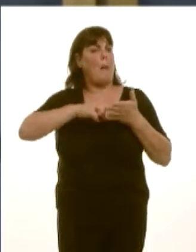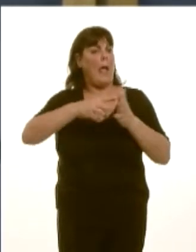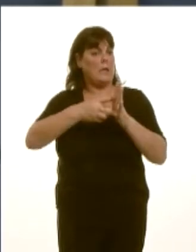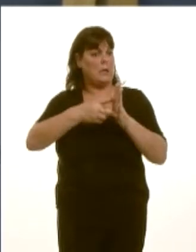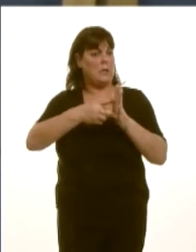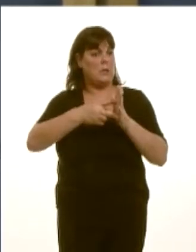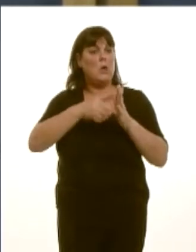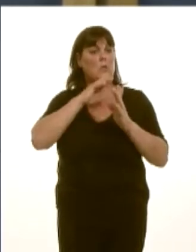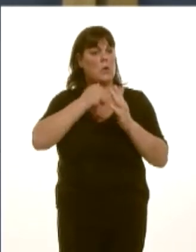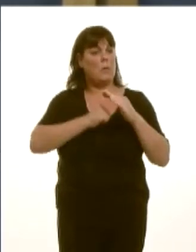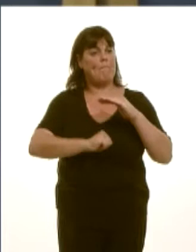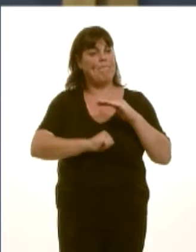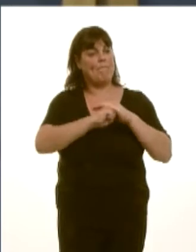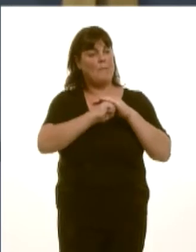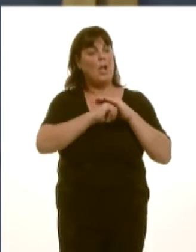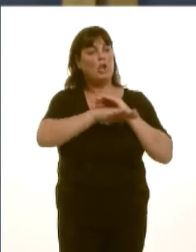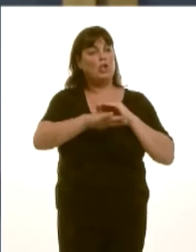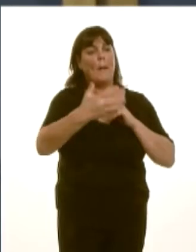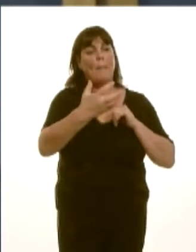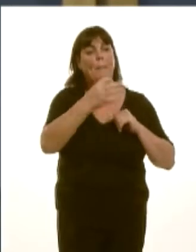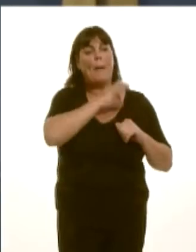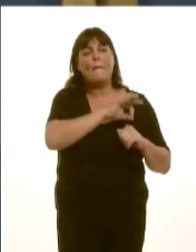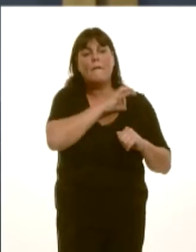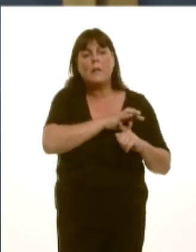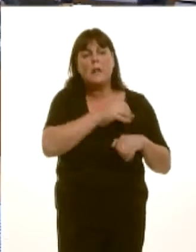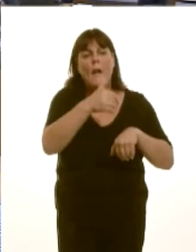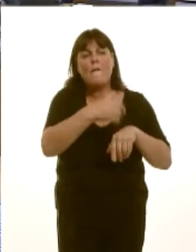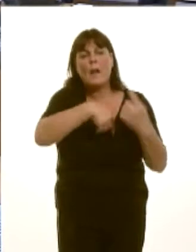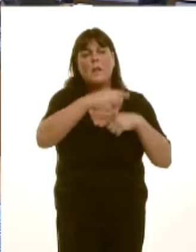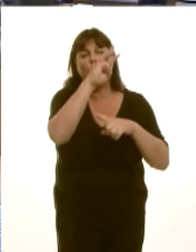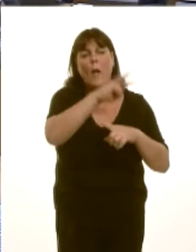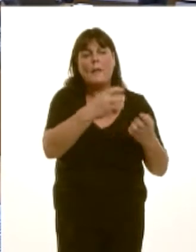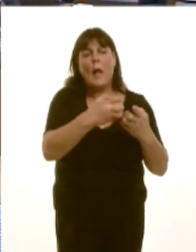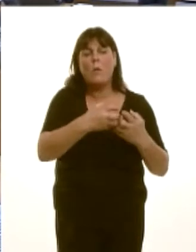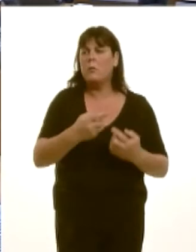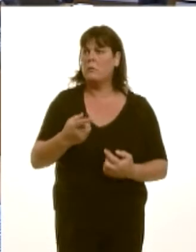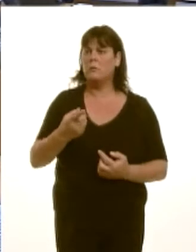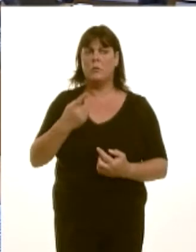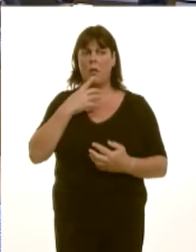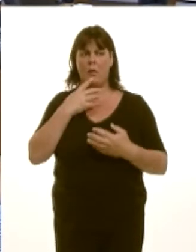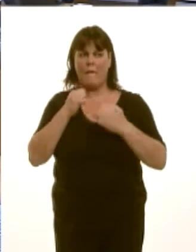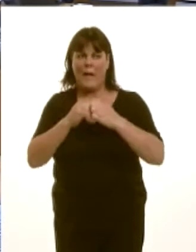benefit should they win the next election? Carwyn Jones: There are no plans to cut the value of child benefit.